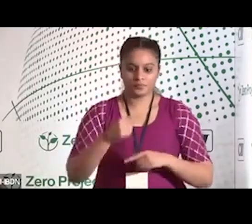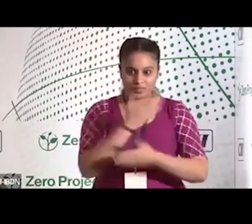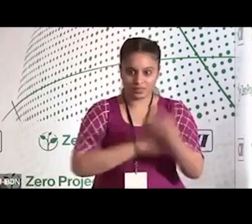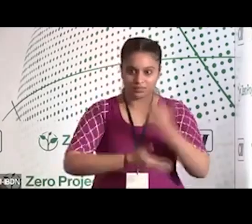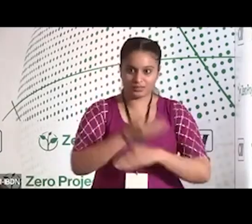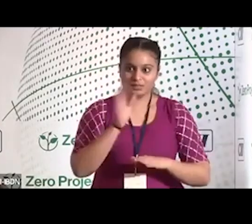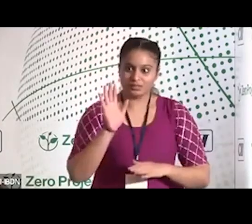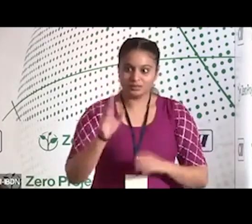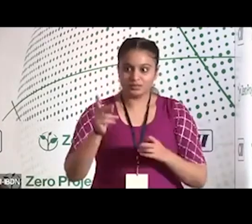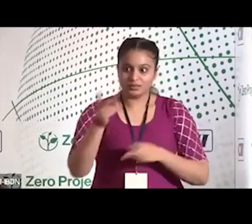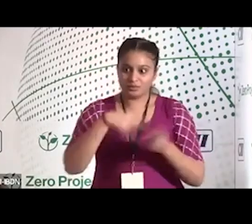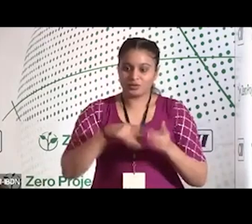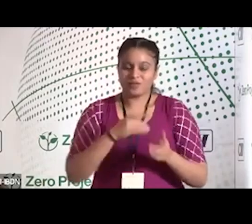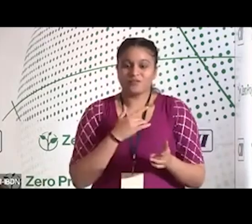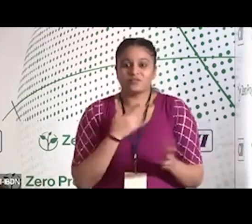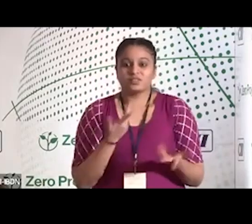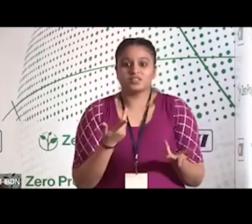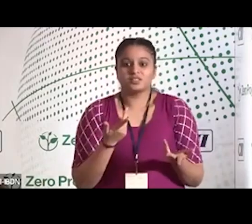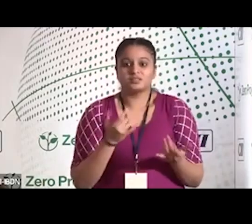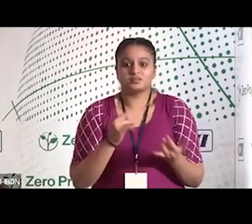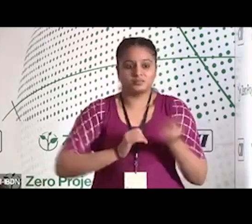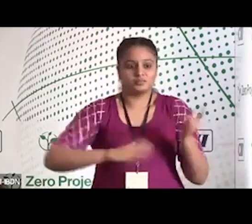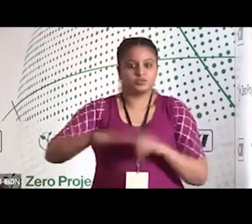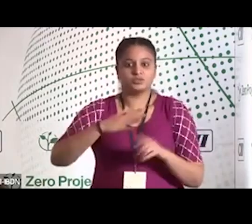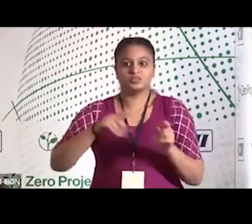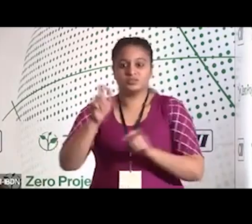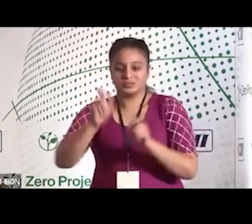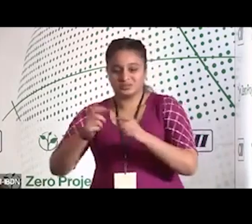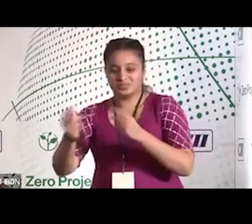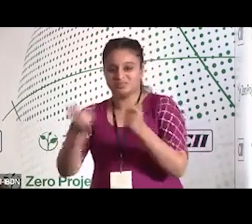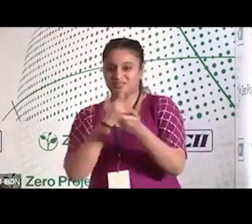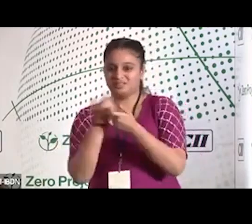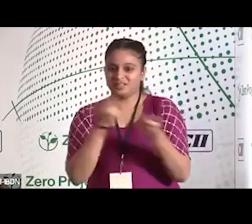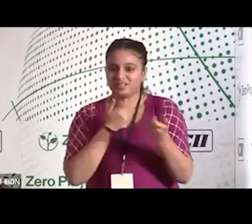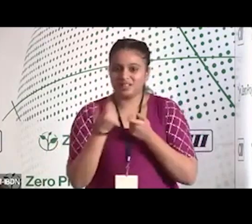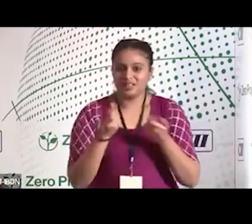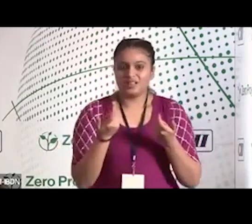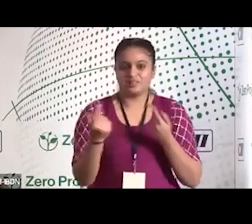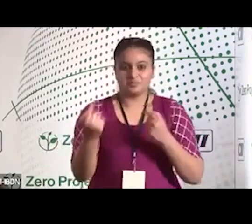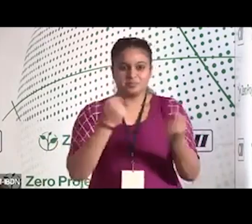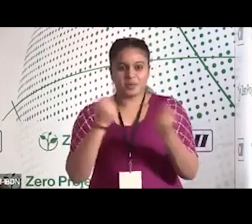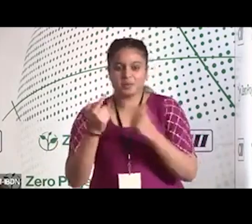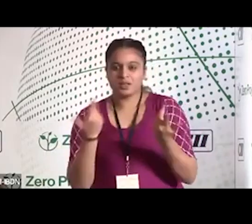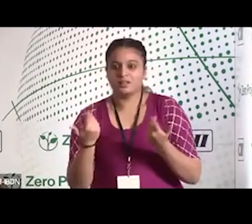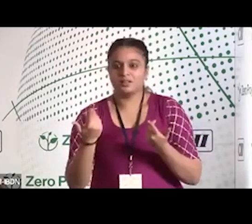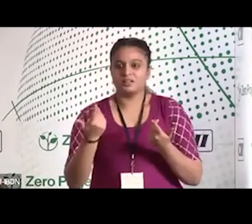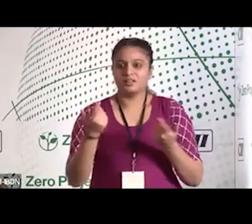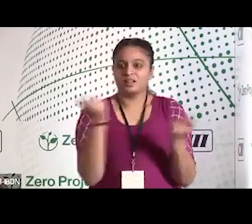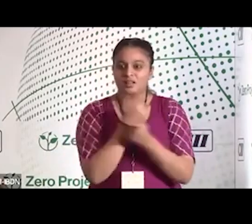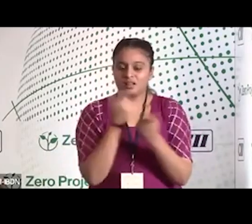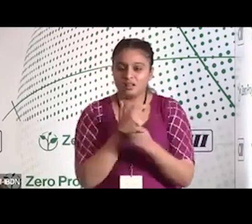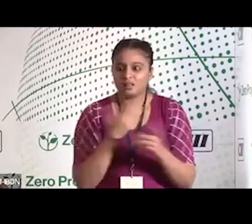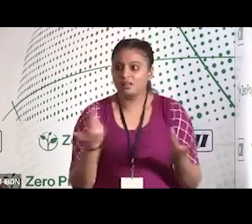that she was made to feel by society because other kids would laugh at her. They wouldn't walk her. There would be things that would be said to her, but sometimes